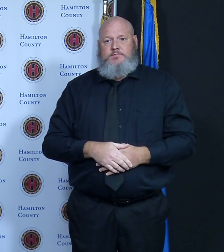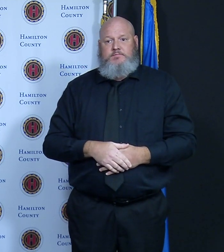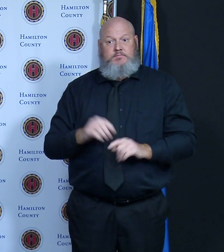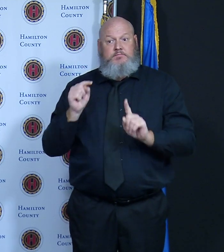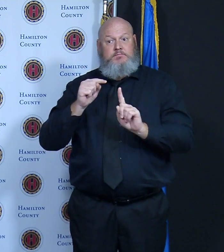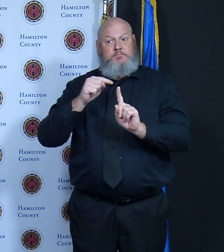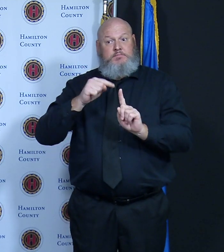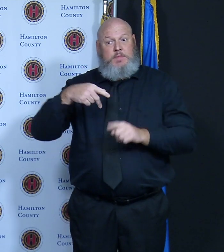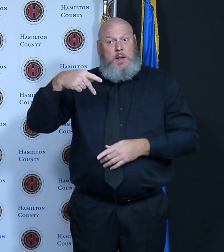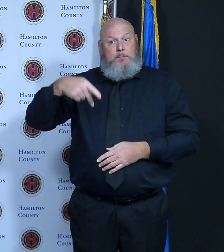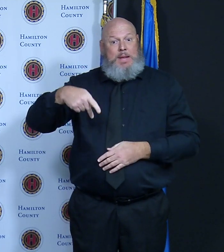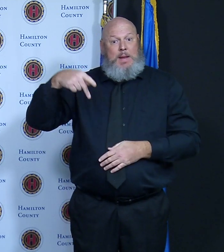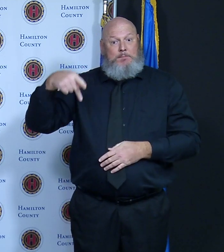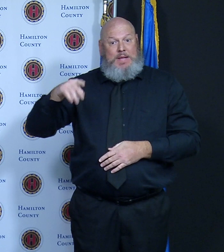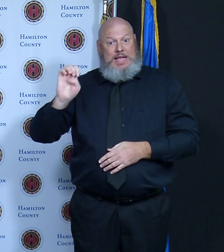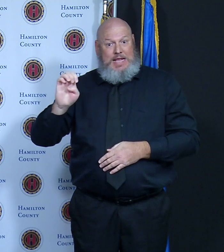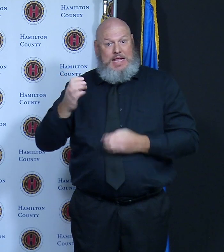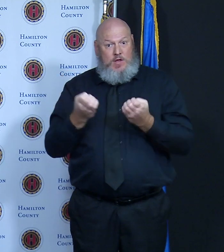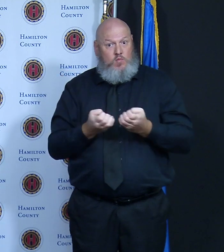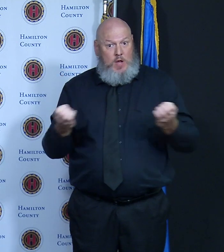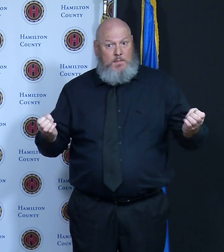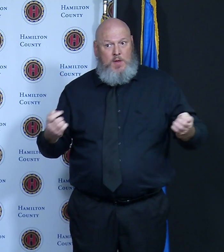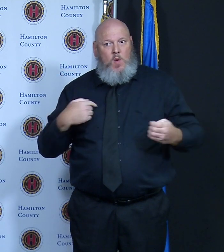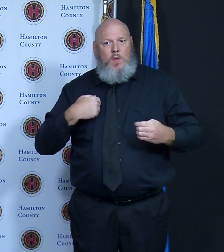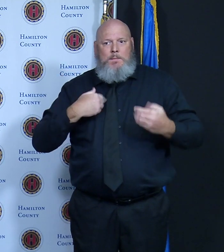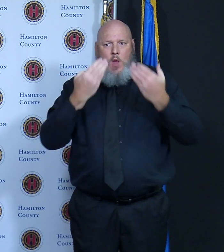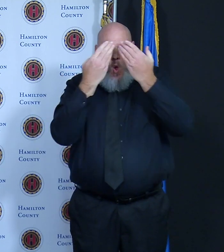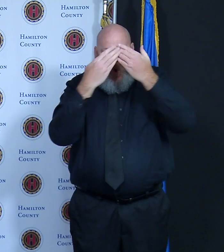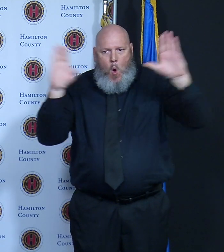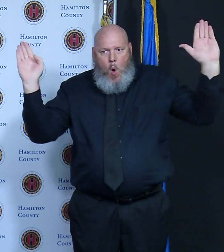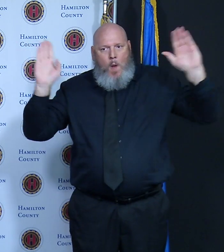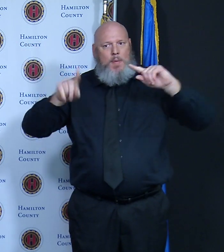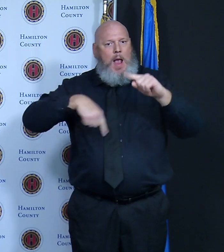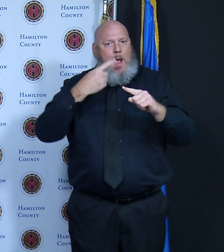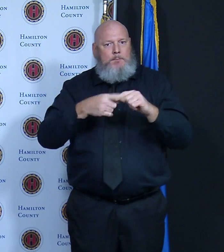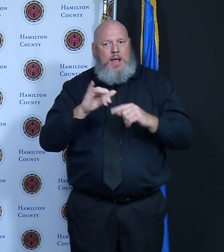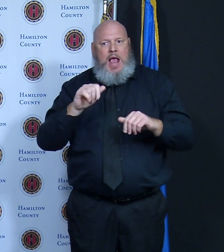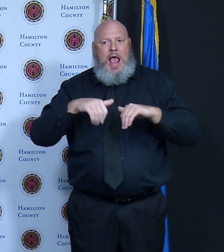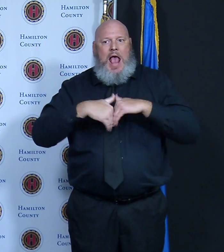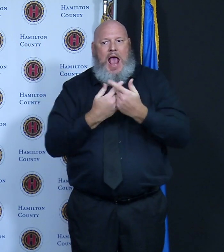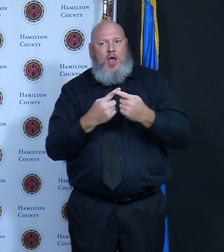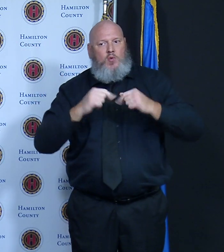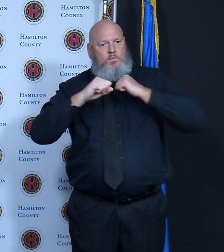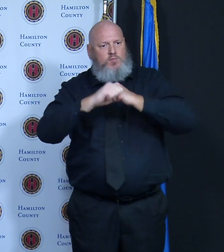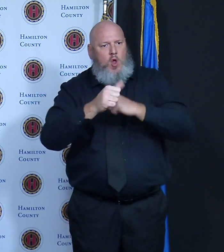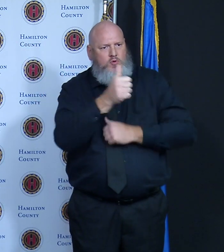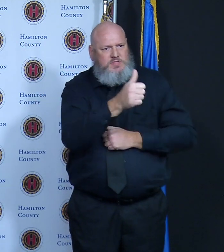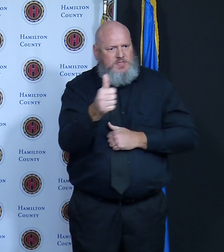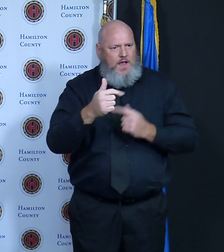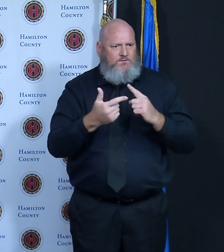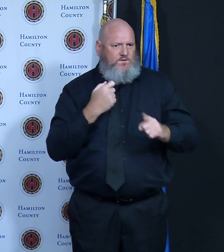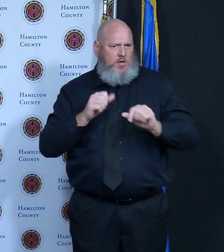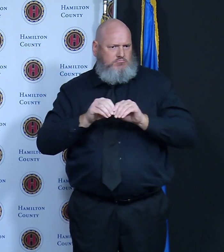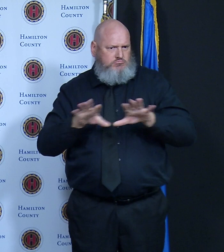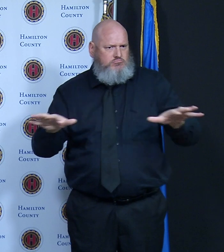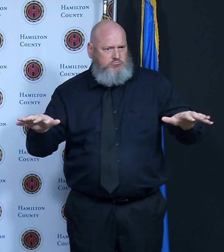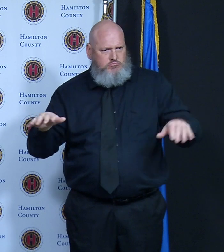the community about what we're doing to respond and to mitigate the spread of Covid-19 so that the situation with personal protective